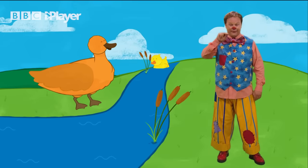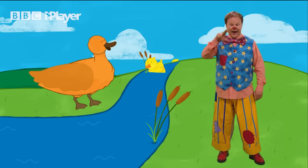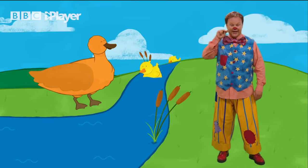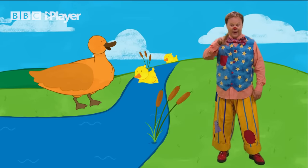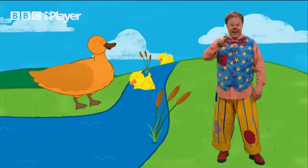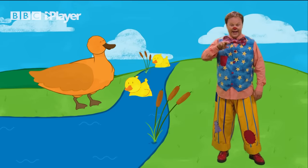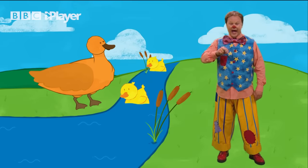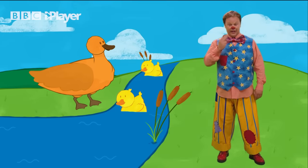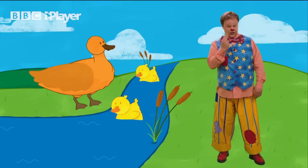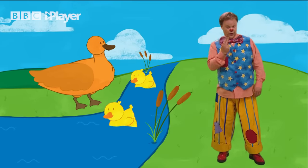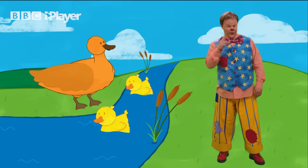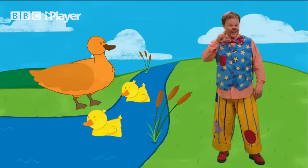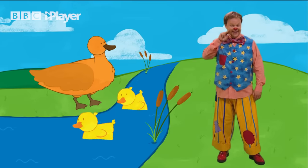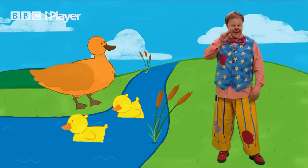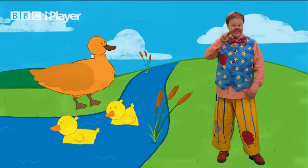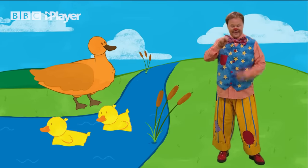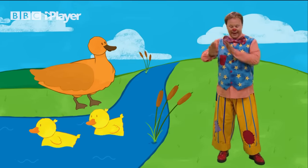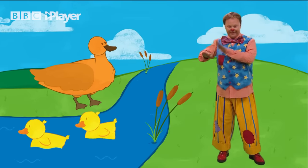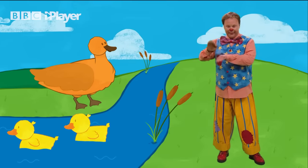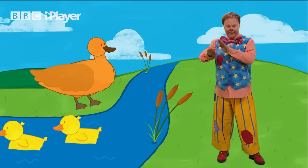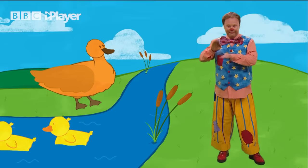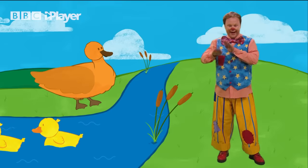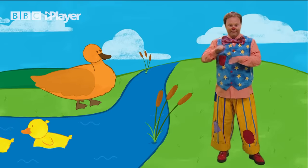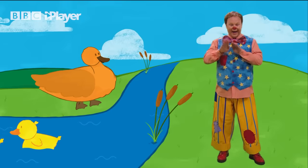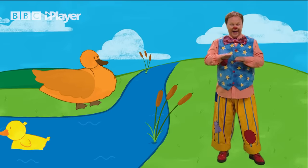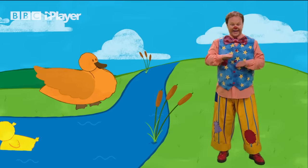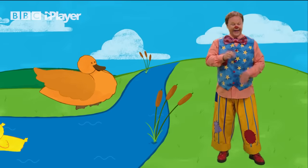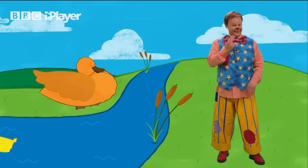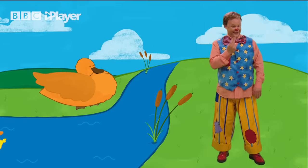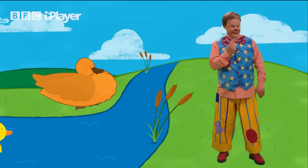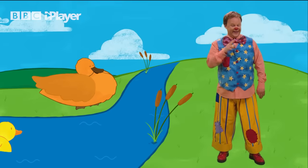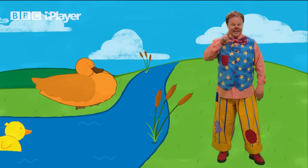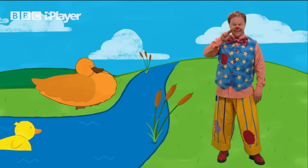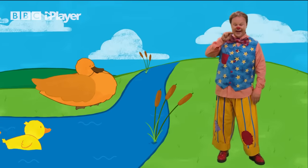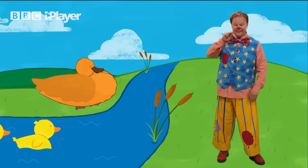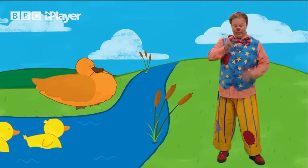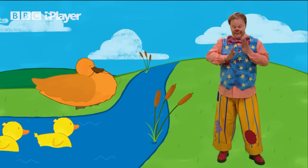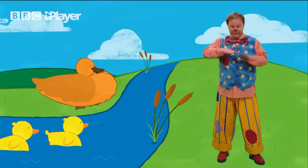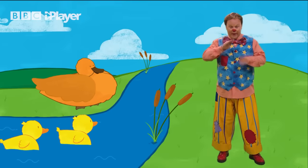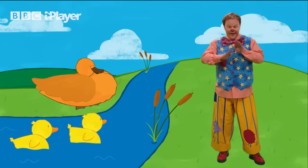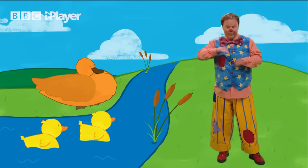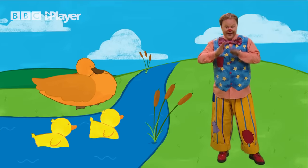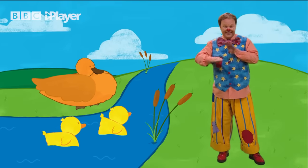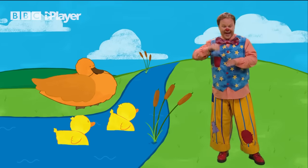quack quack and two little ducks came swimming back two little ducks went swimming one day